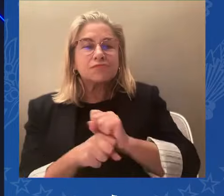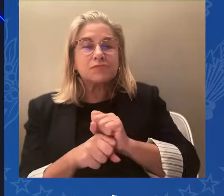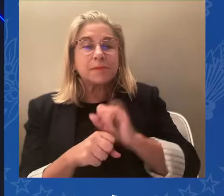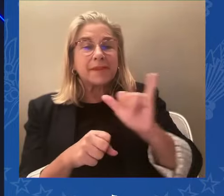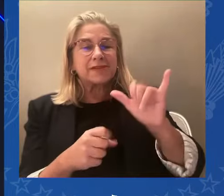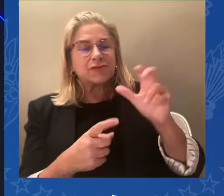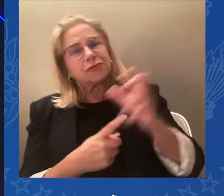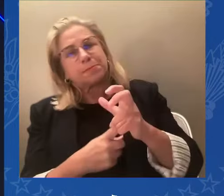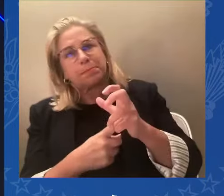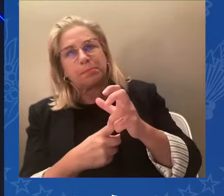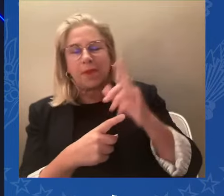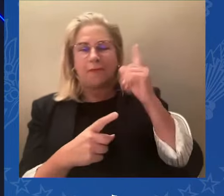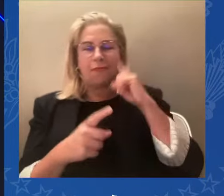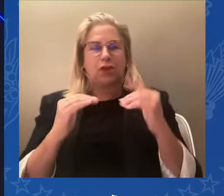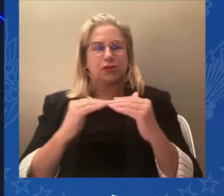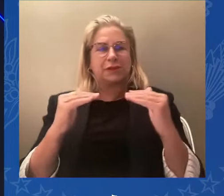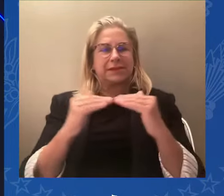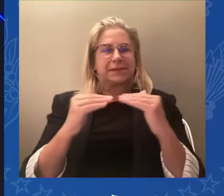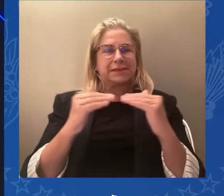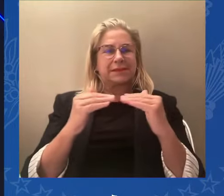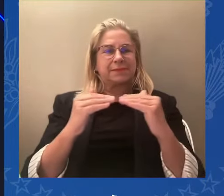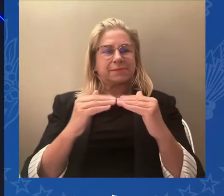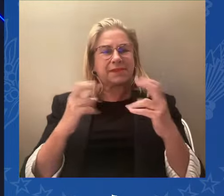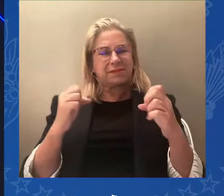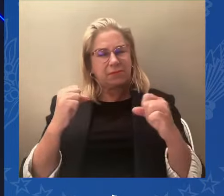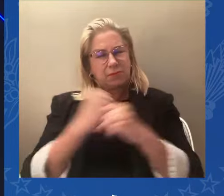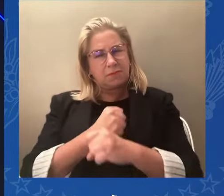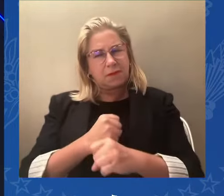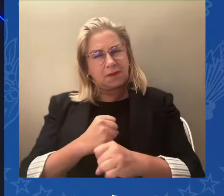rights and opportunities. He will go down in history